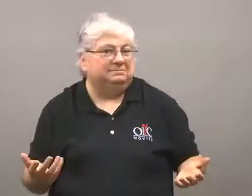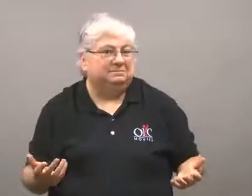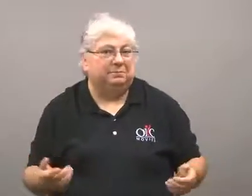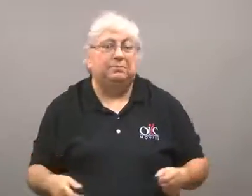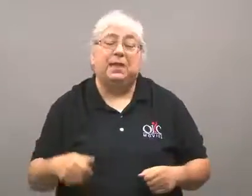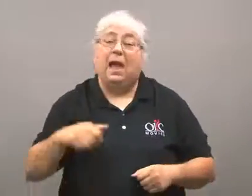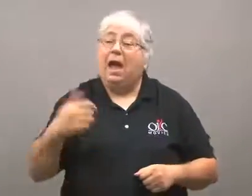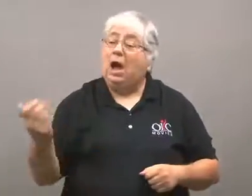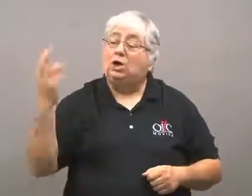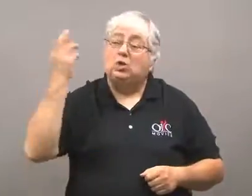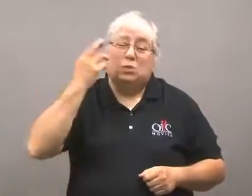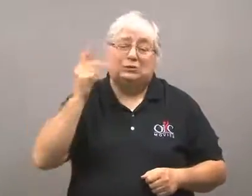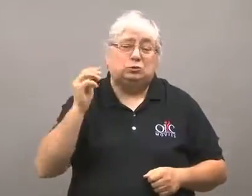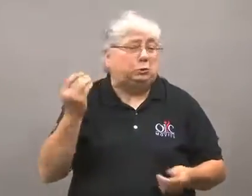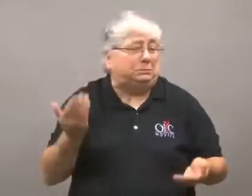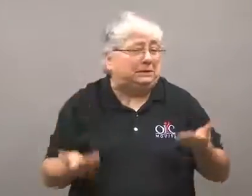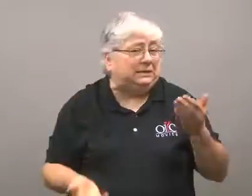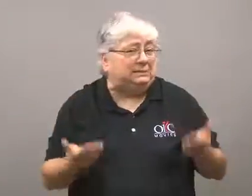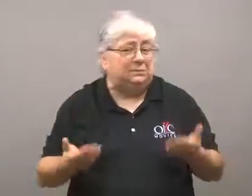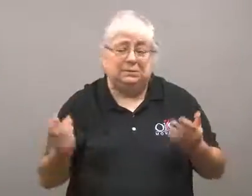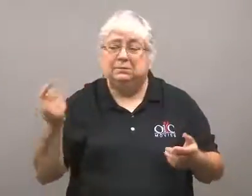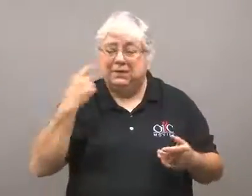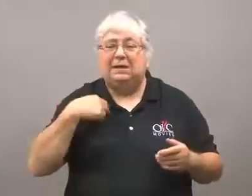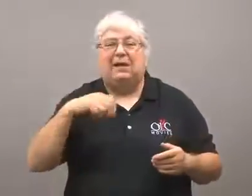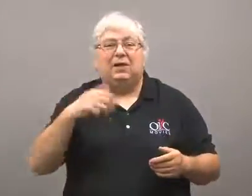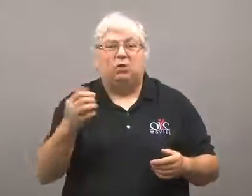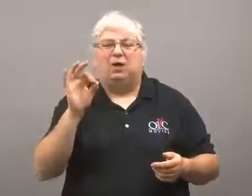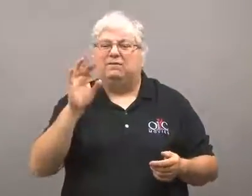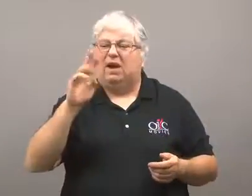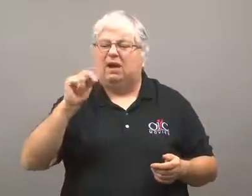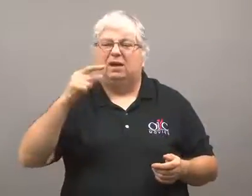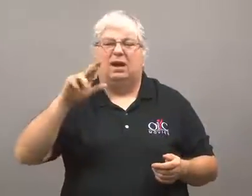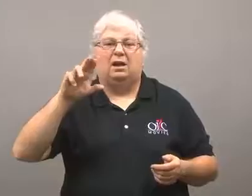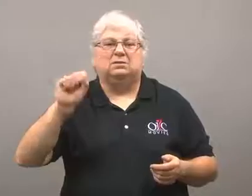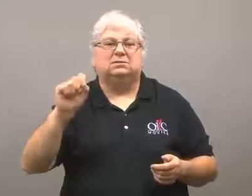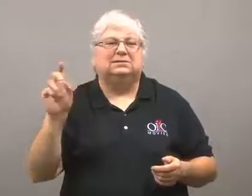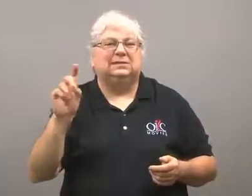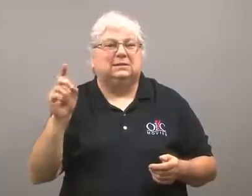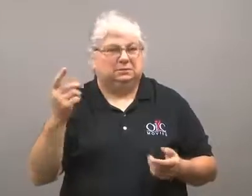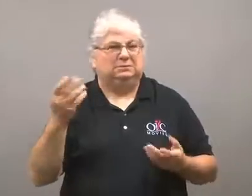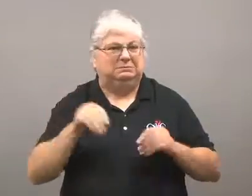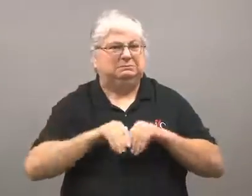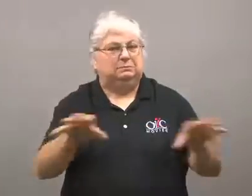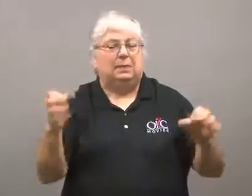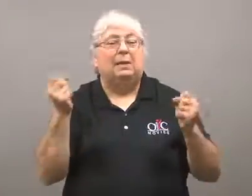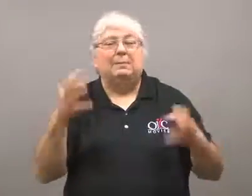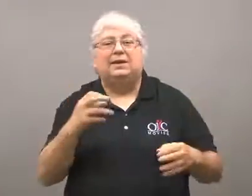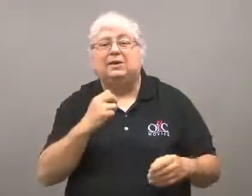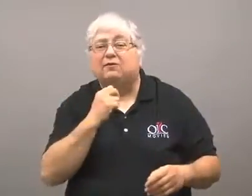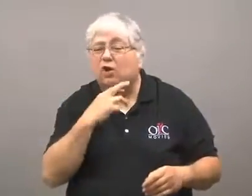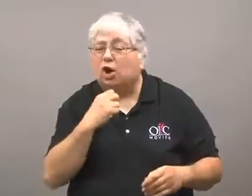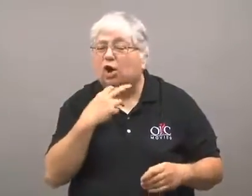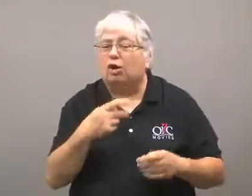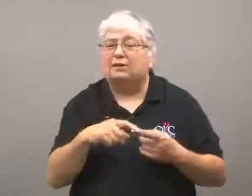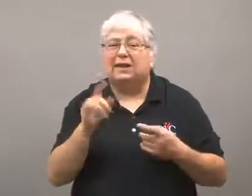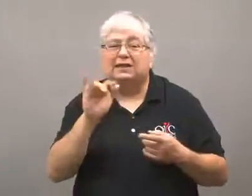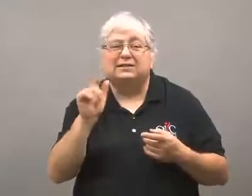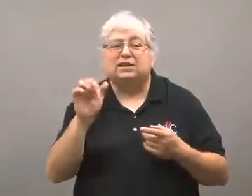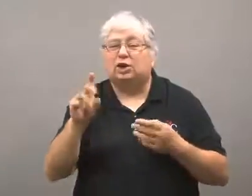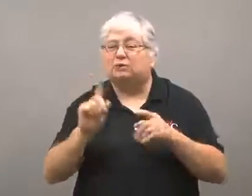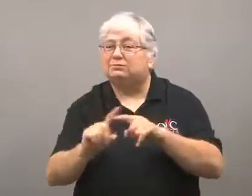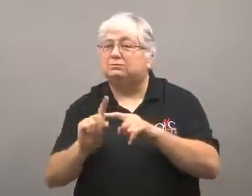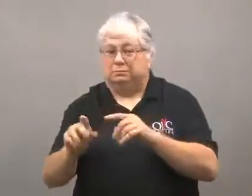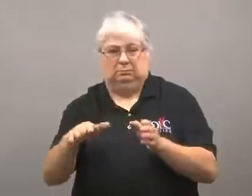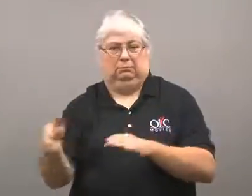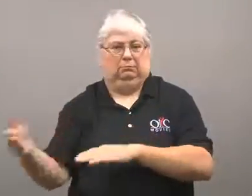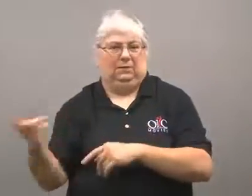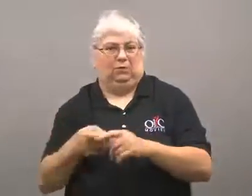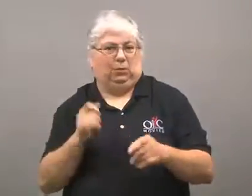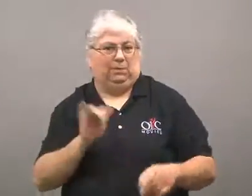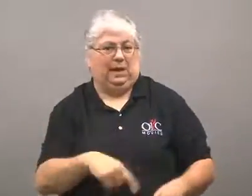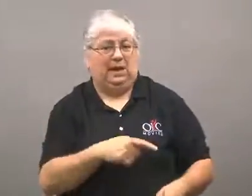One other possible reason is a fungal disease.